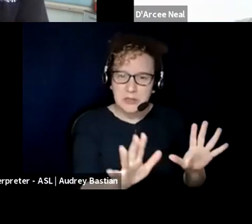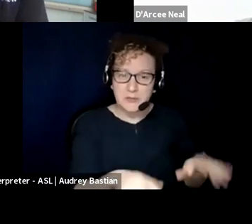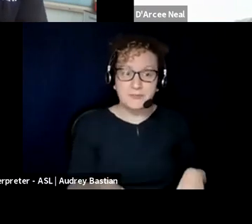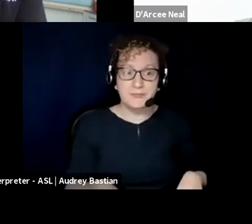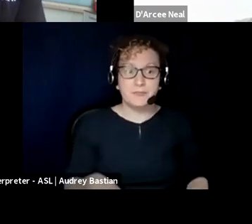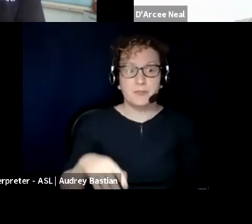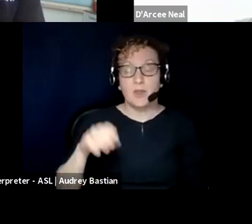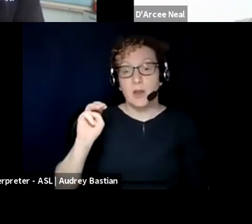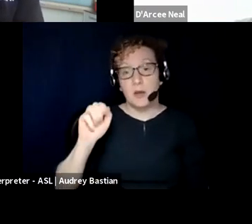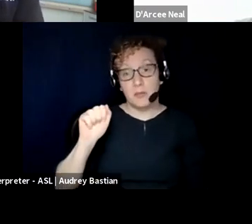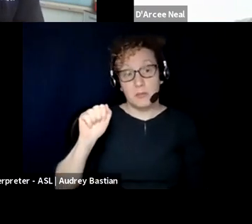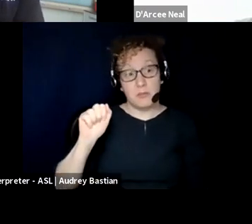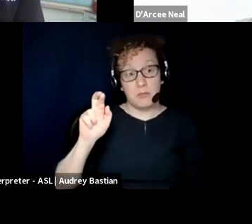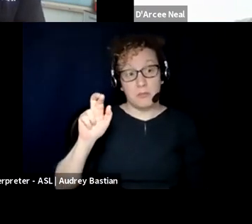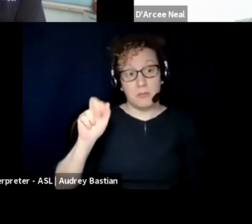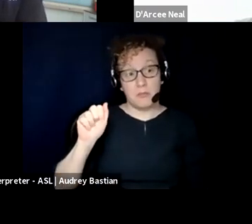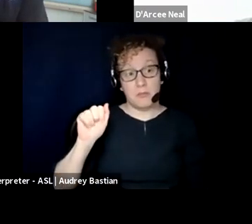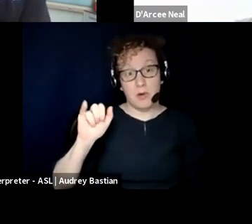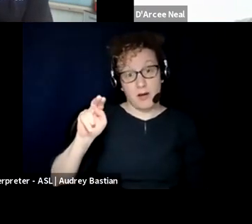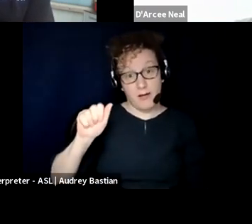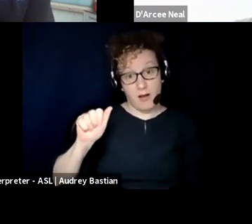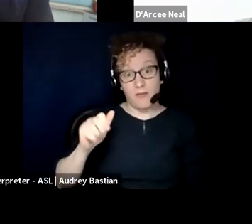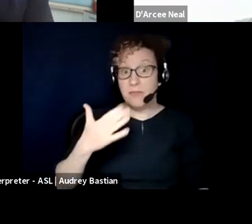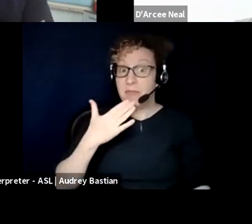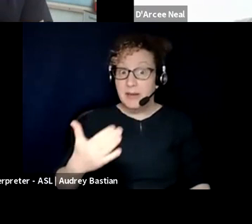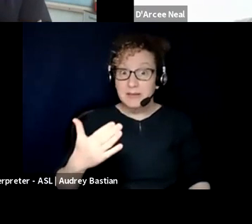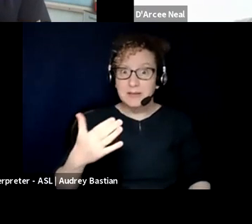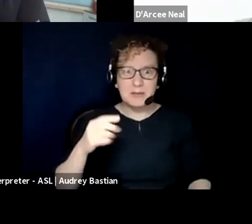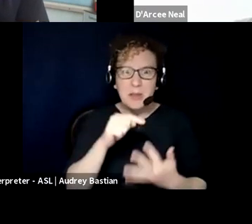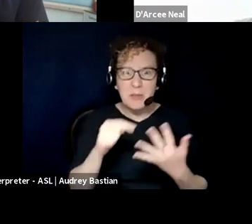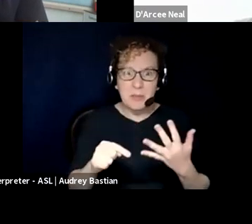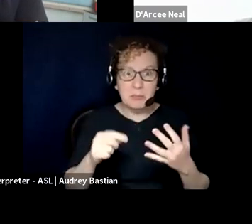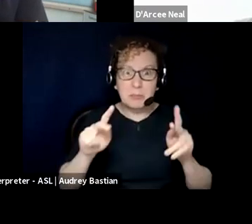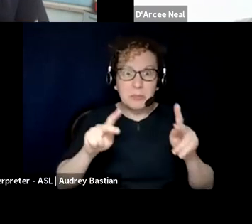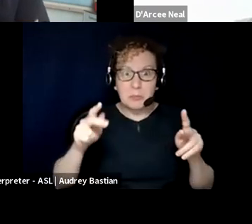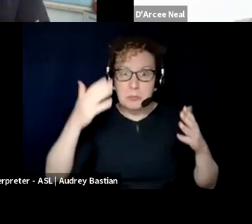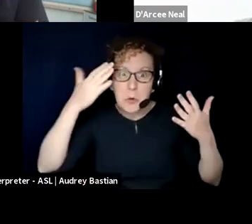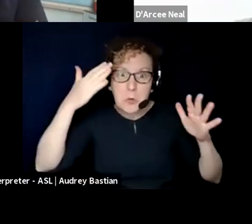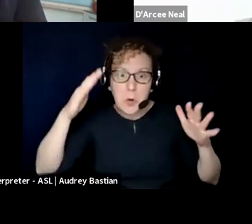making that really folks, really aren't considering or knowing to consider. And that is just the